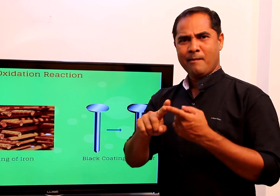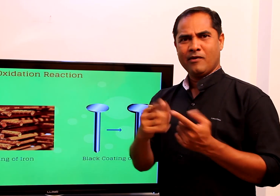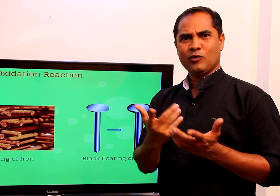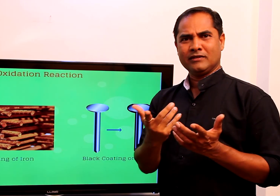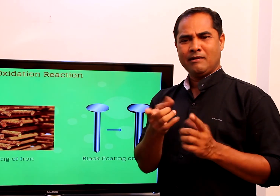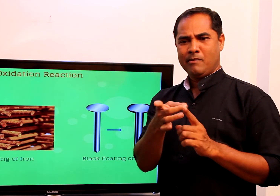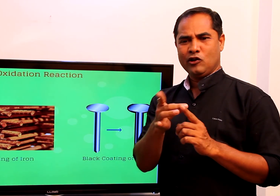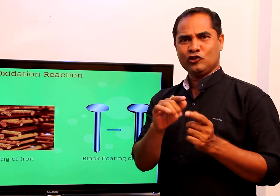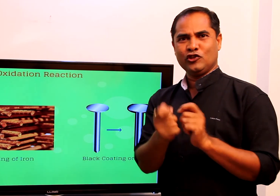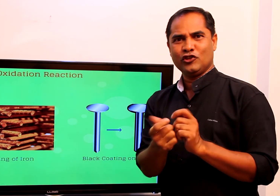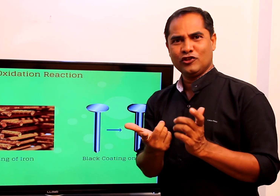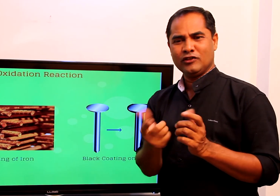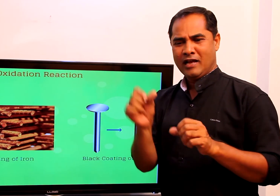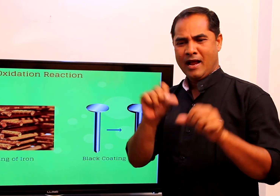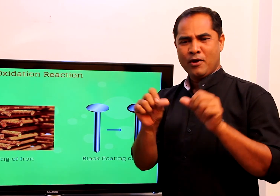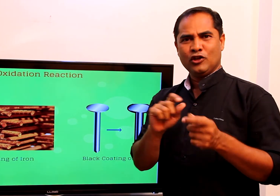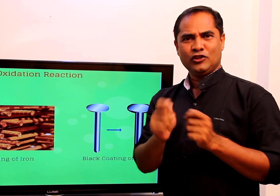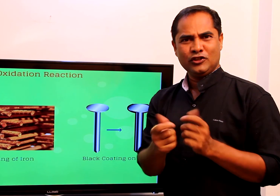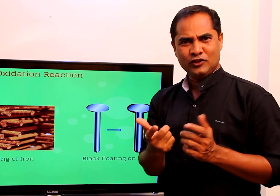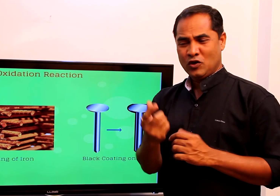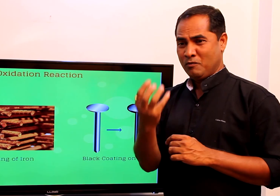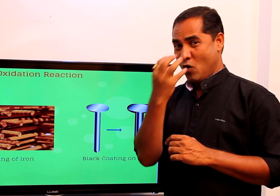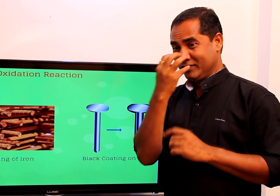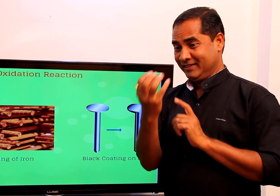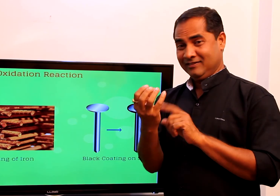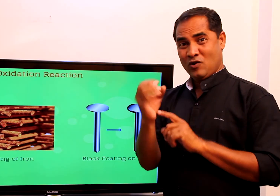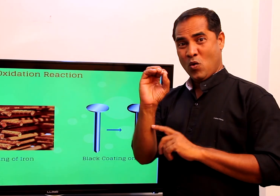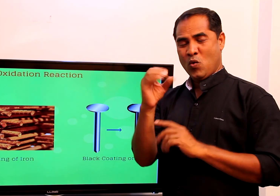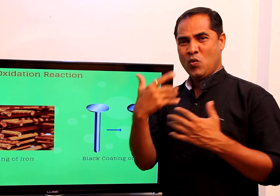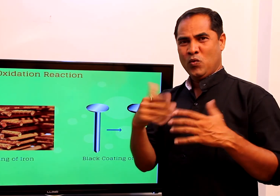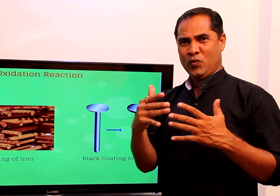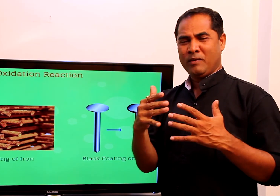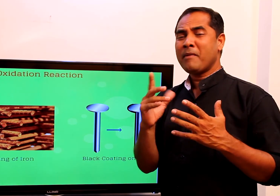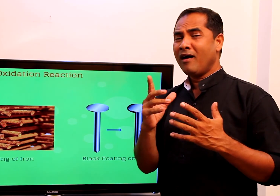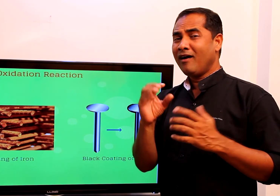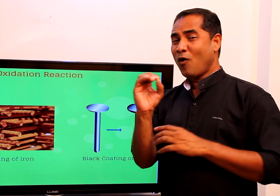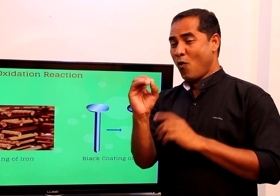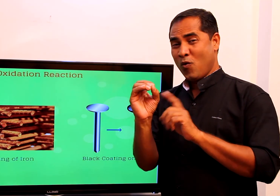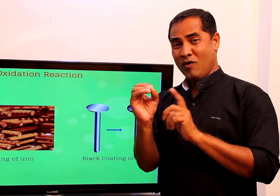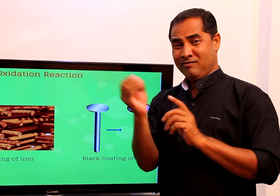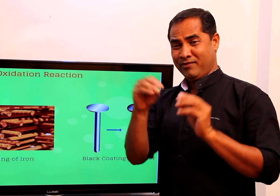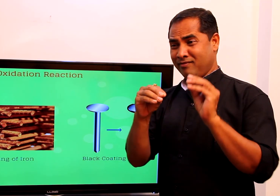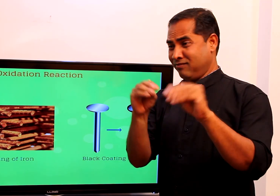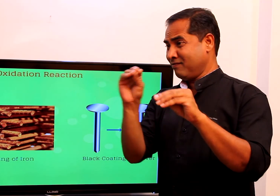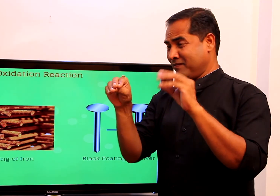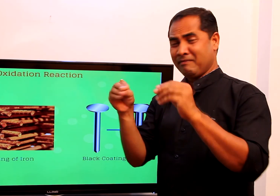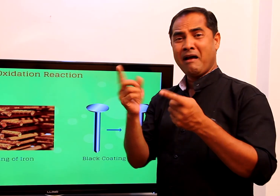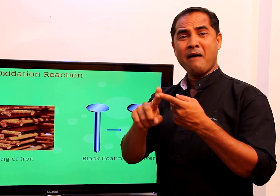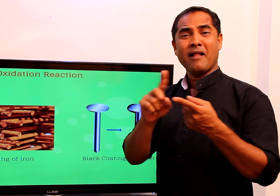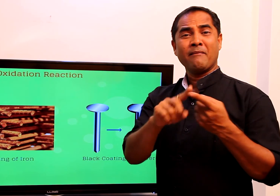oxidation reaction how chemical changes happen, when you add oxygen.